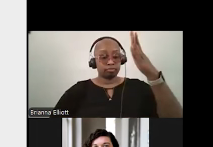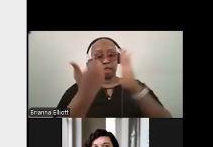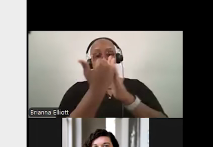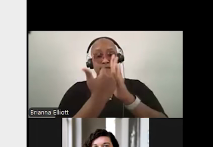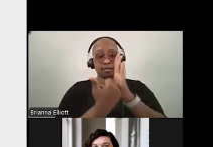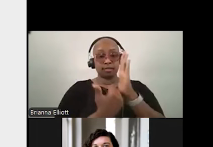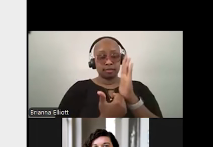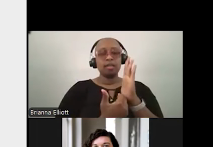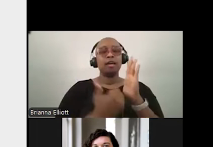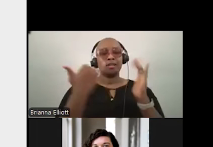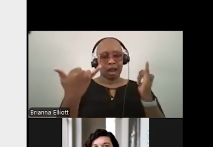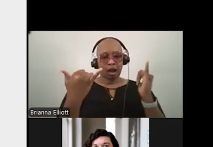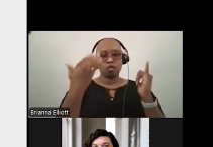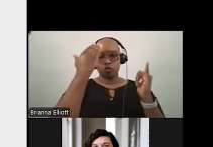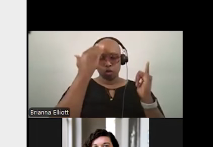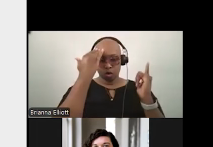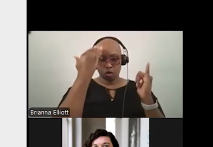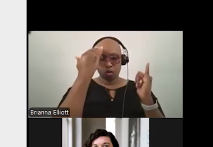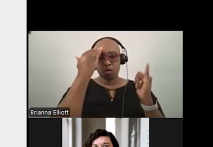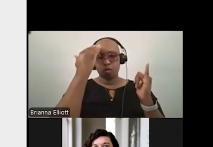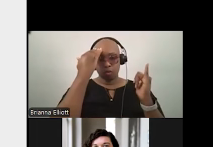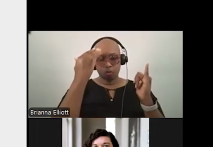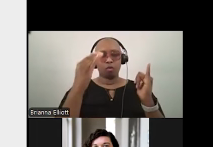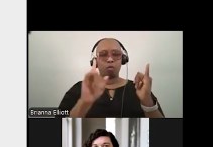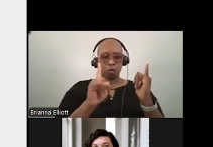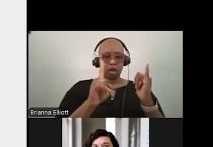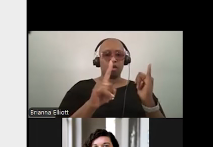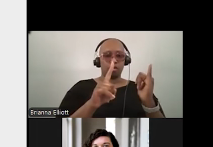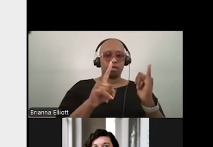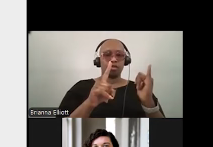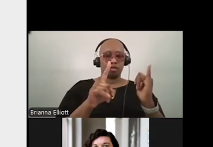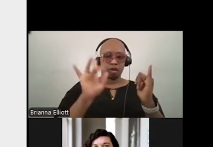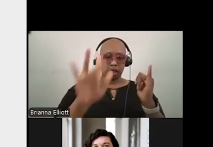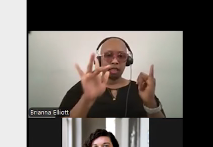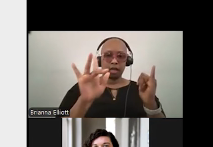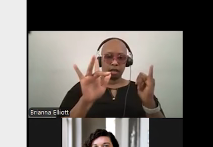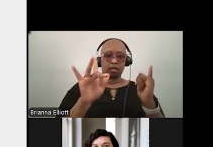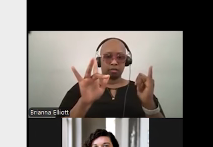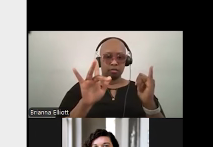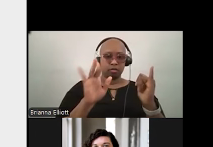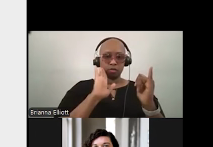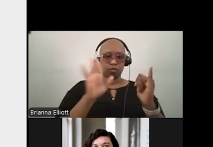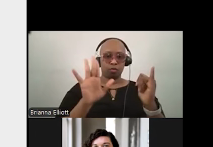you know what that is and you're ready to rock and you've made a descriptive link.